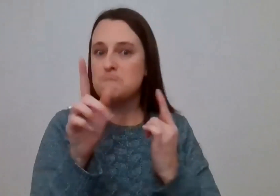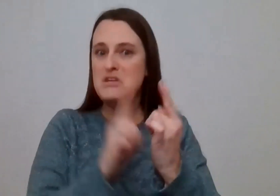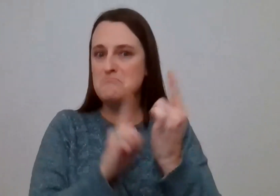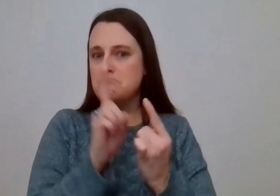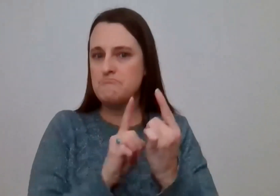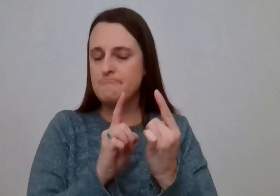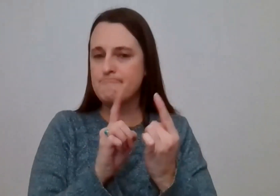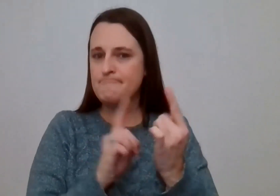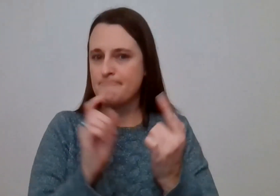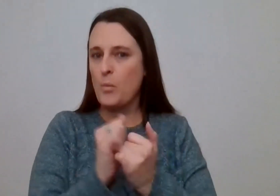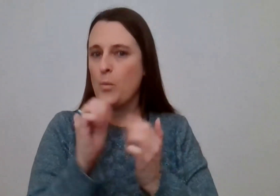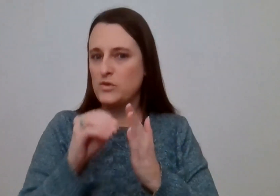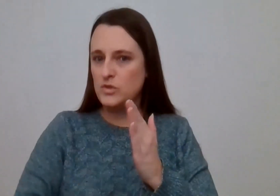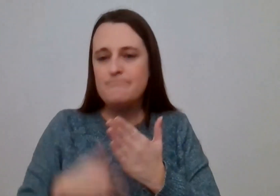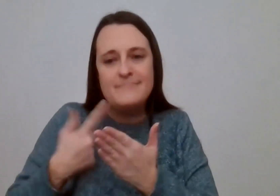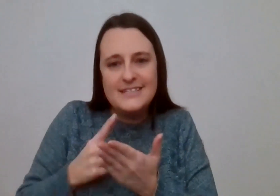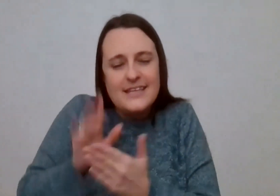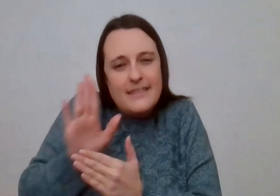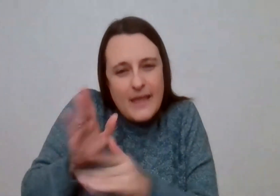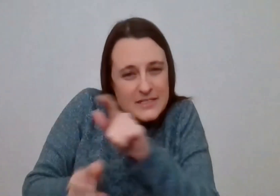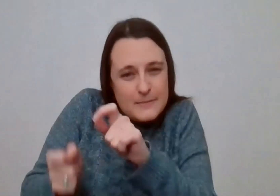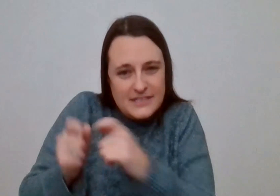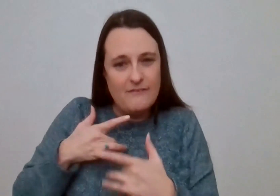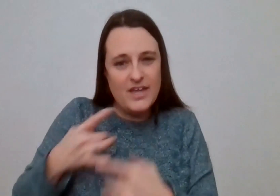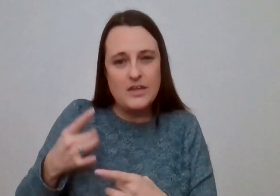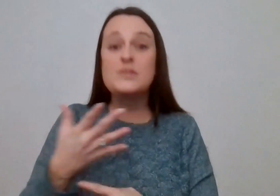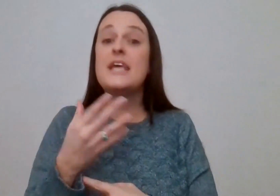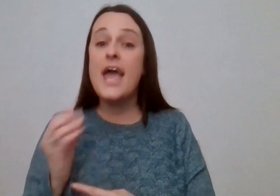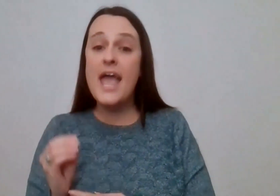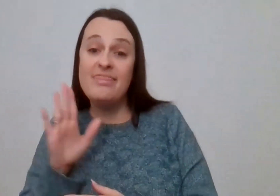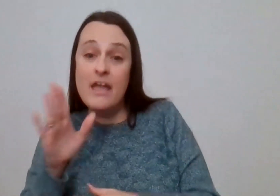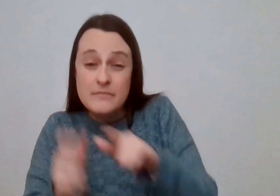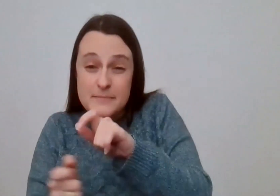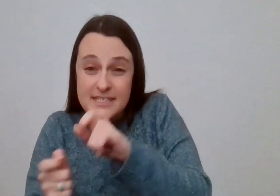to discuss their individual interests as well as the individual graduation requirements they still